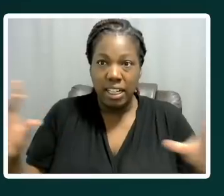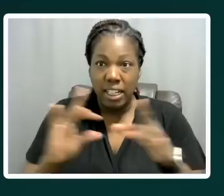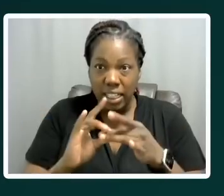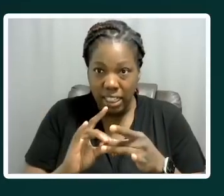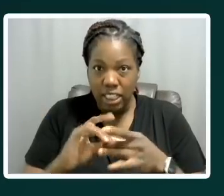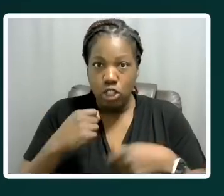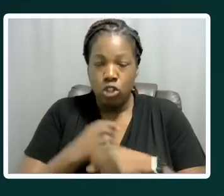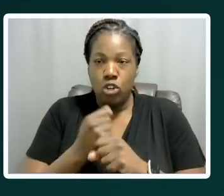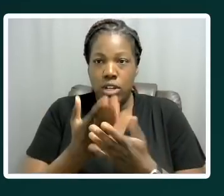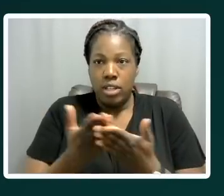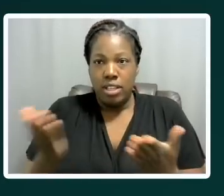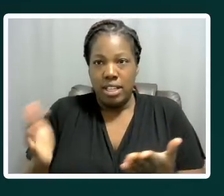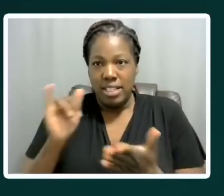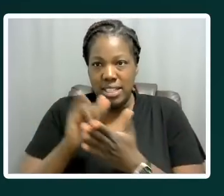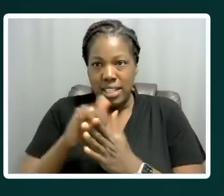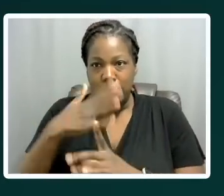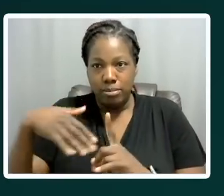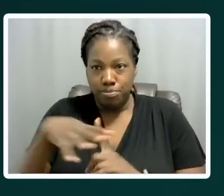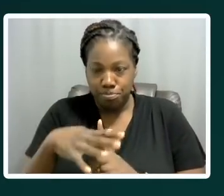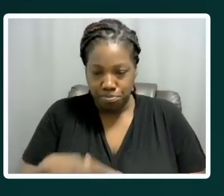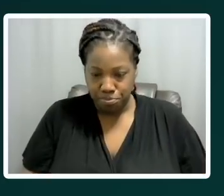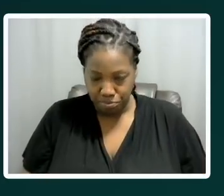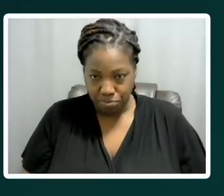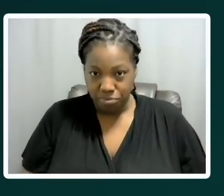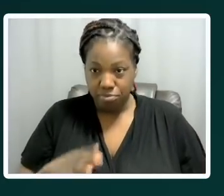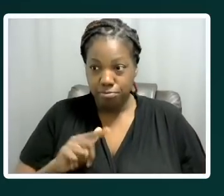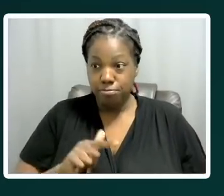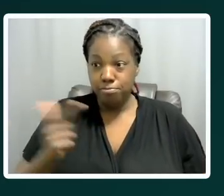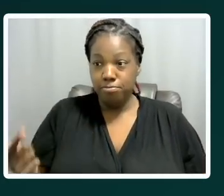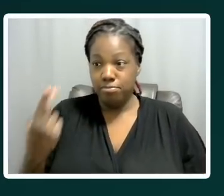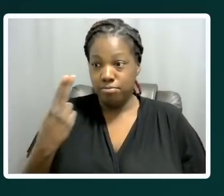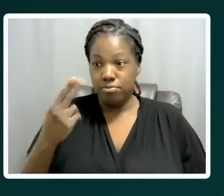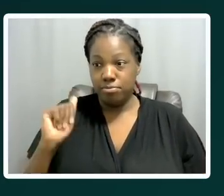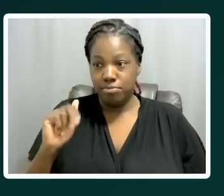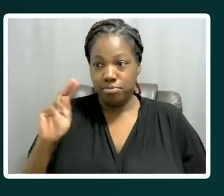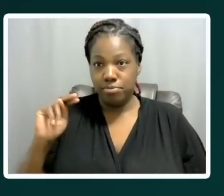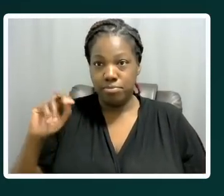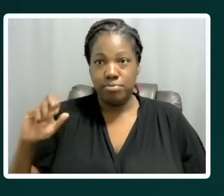in that space. And I'll pass it off to Hannah. Hannah Osborn: